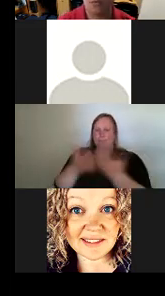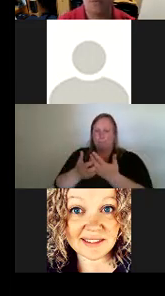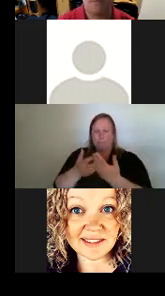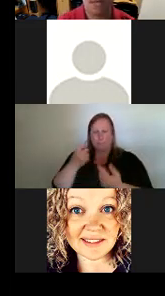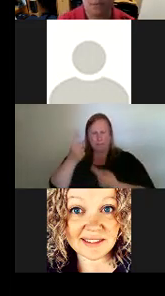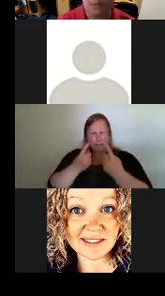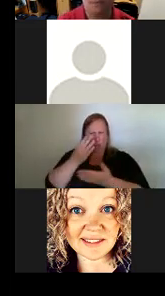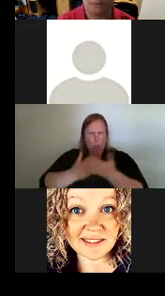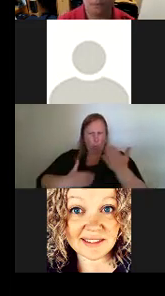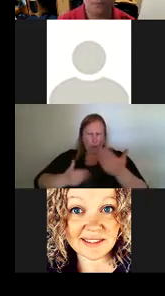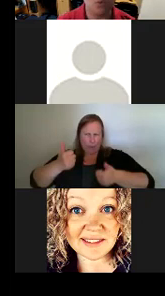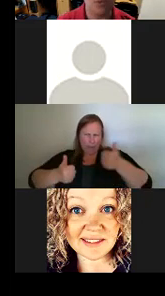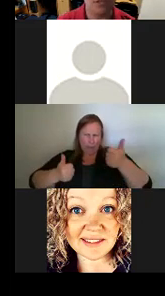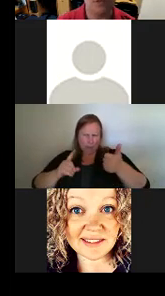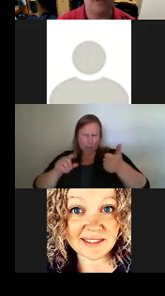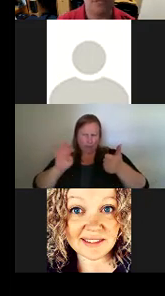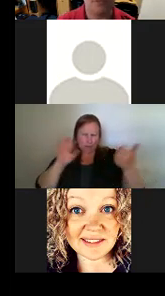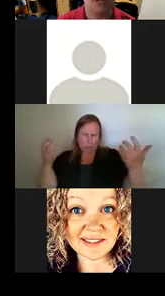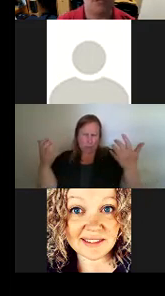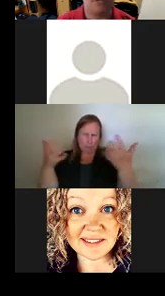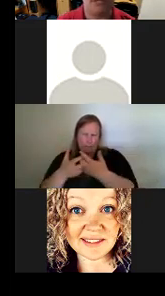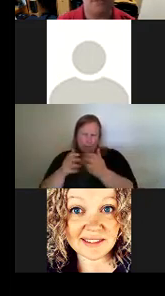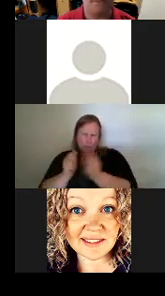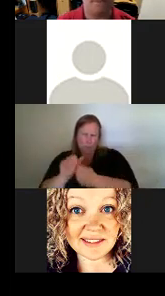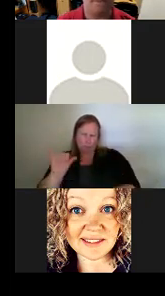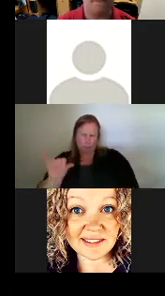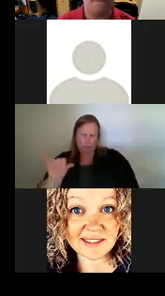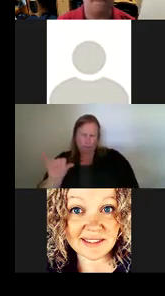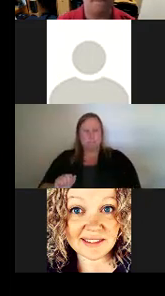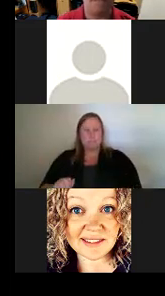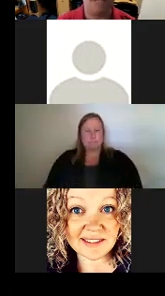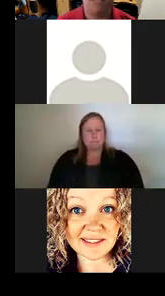A REFRESHABLE BRAILLE DISPLAY.